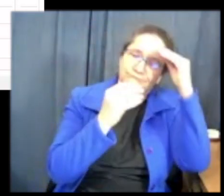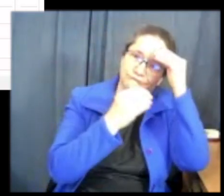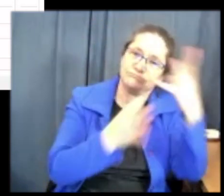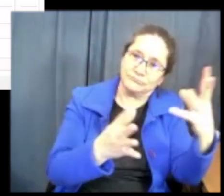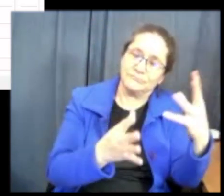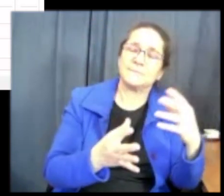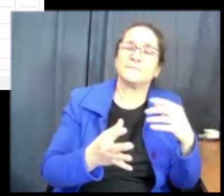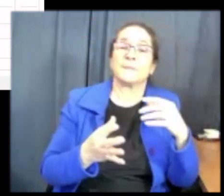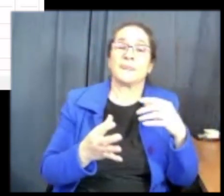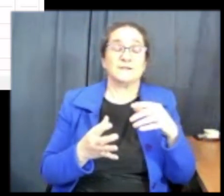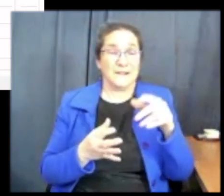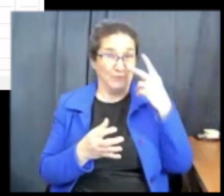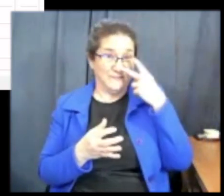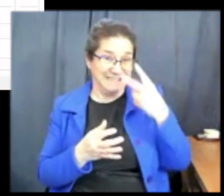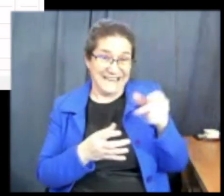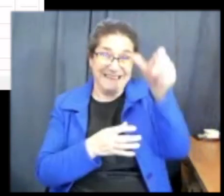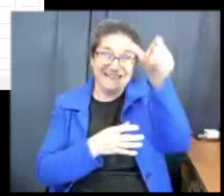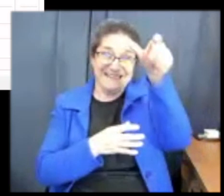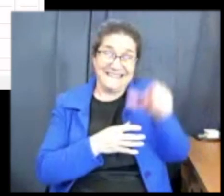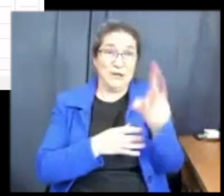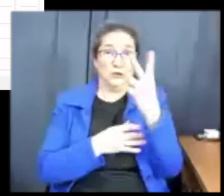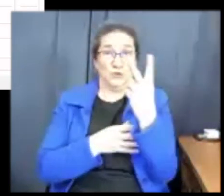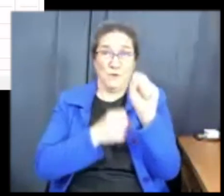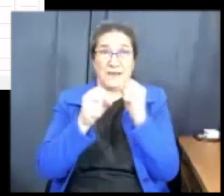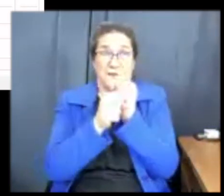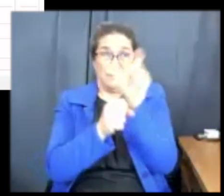can see that these were released together so I wanted to point that out to you.